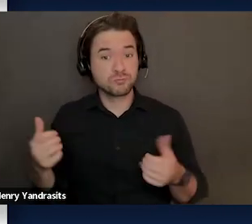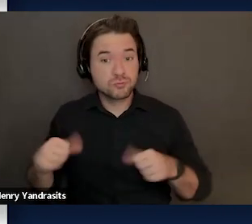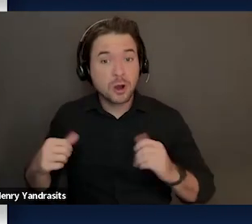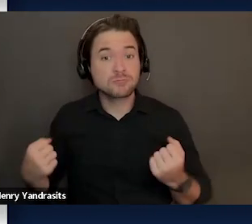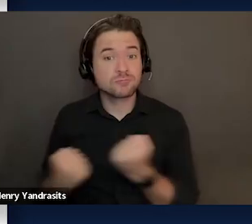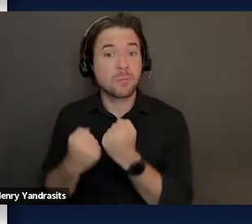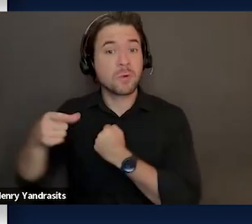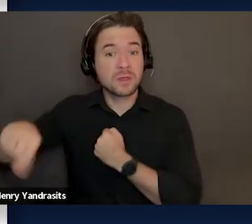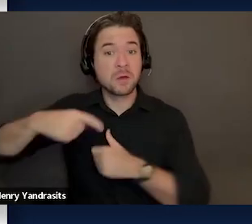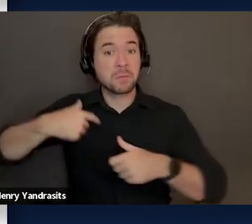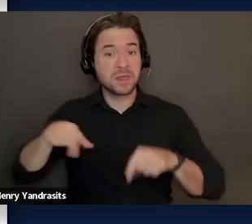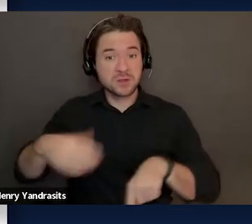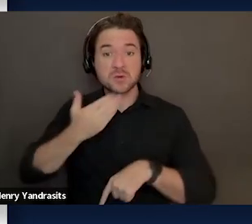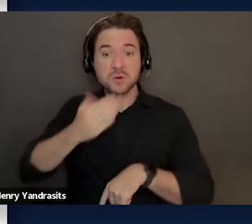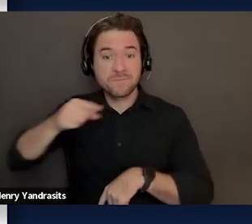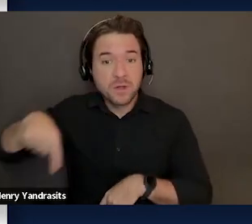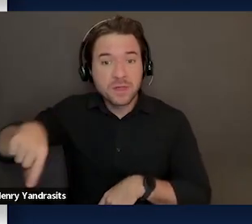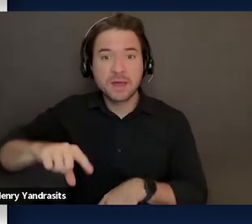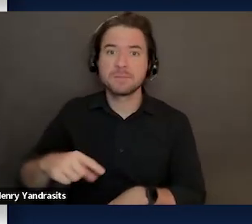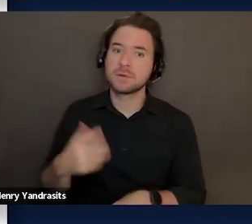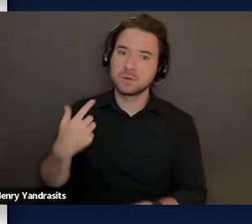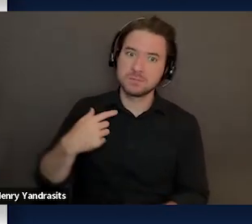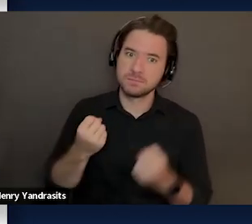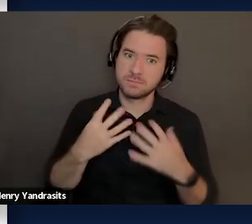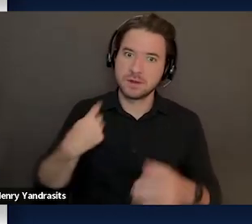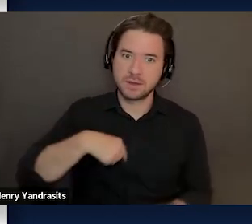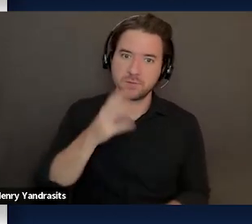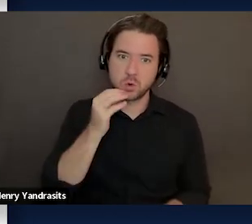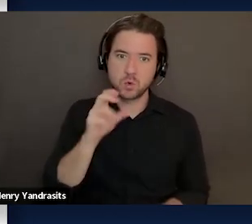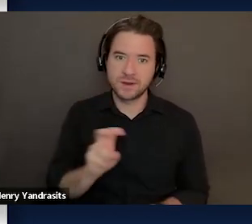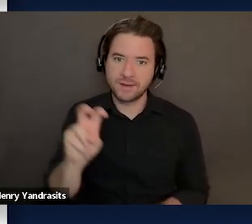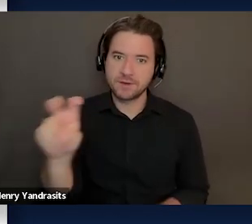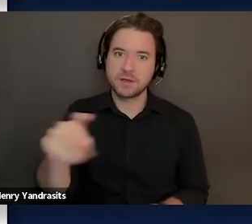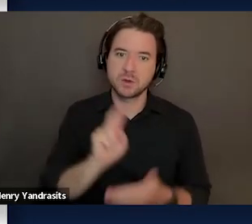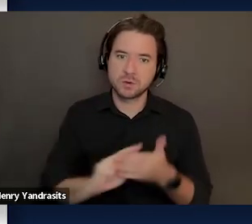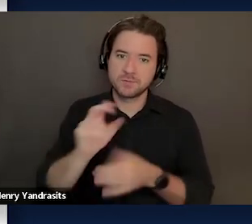These logics are those that many of us encounter navigating university campuses, doctor's offices.